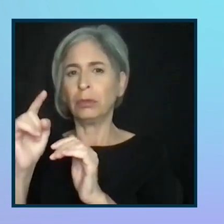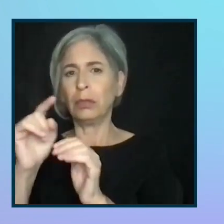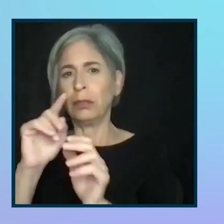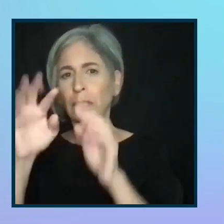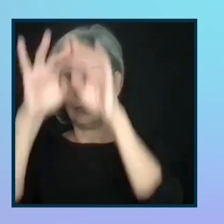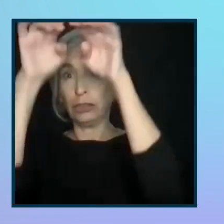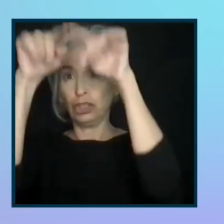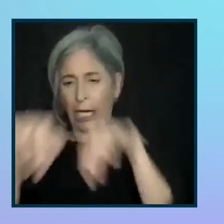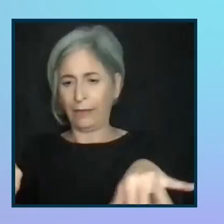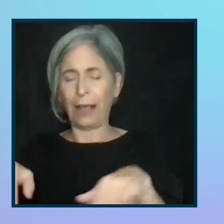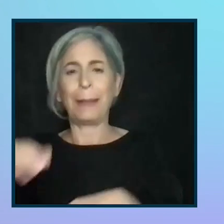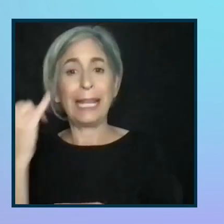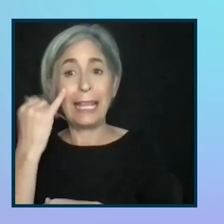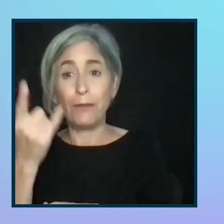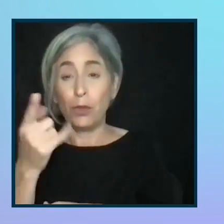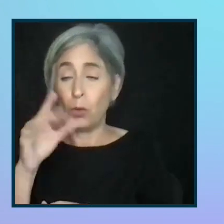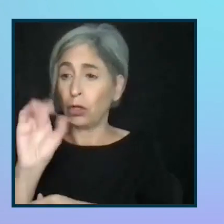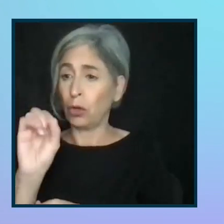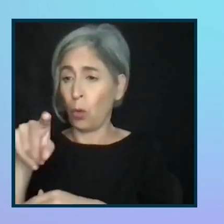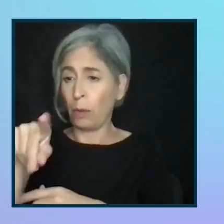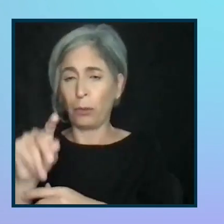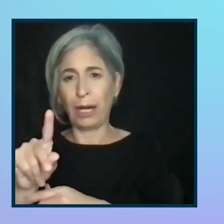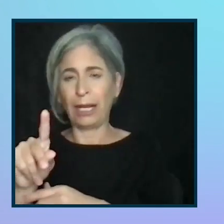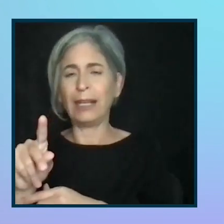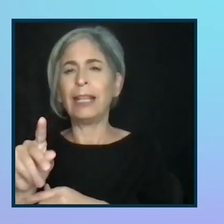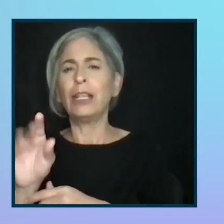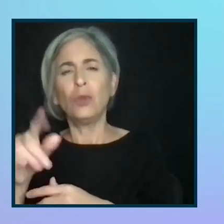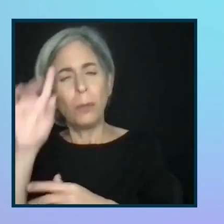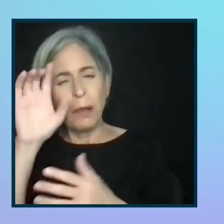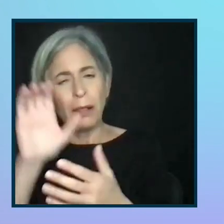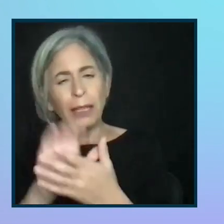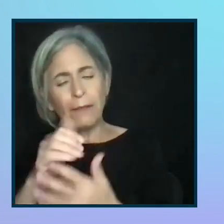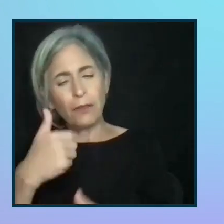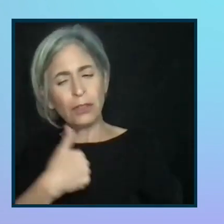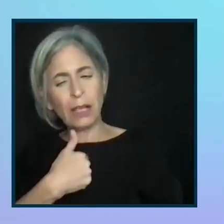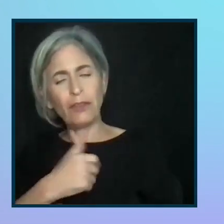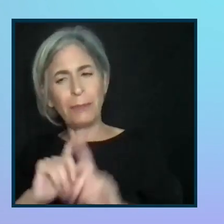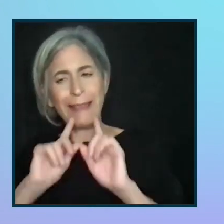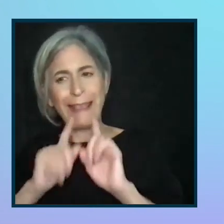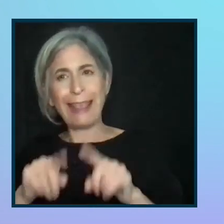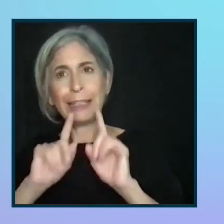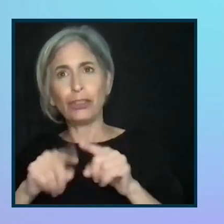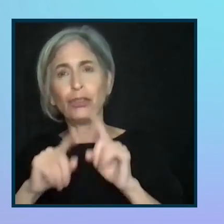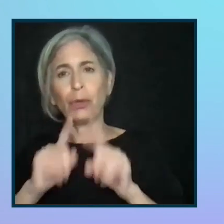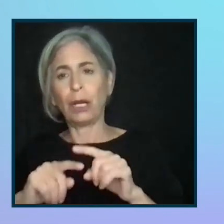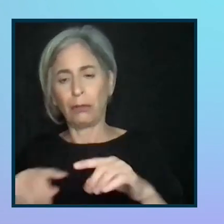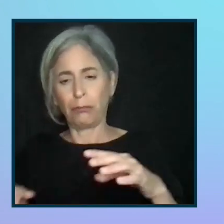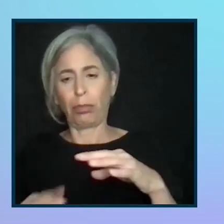If you're someone that's corporate oriented, you're gonna believe yourself to be answering up a hierarchical chain of command,